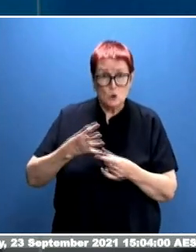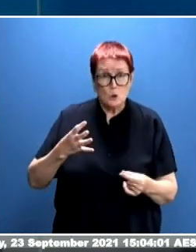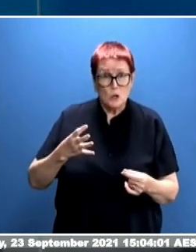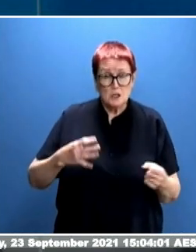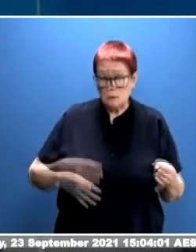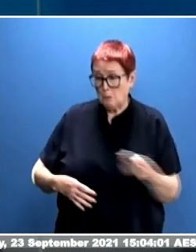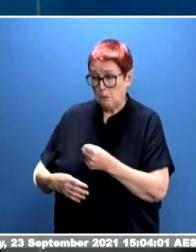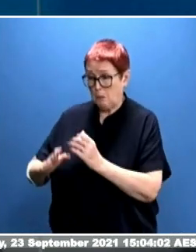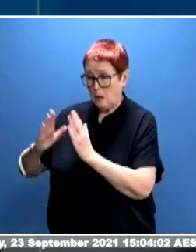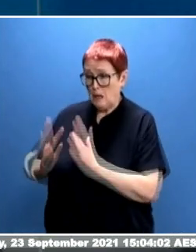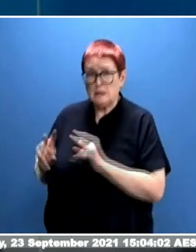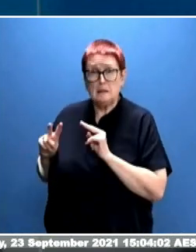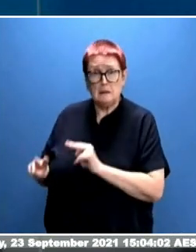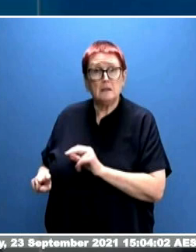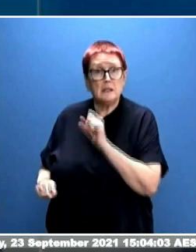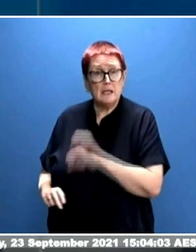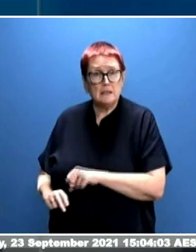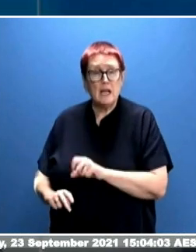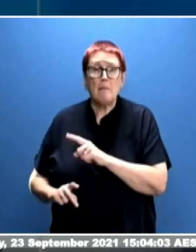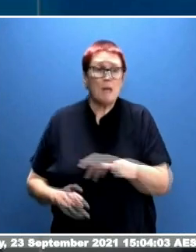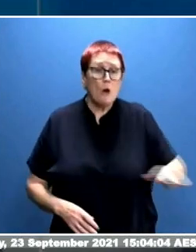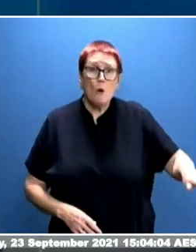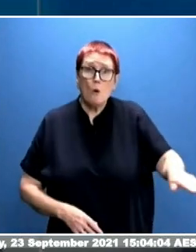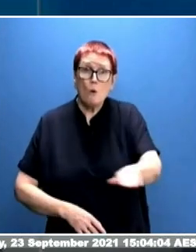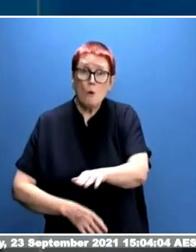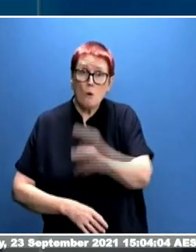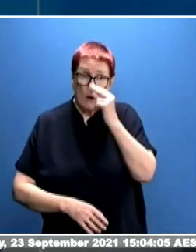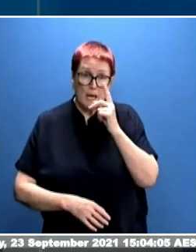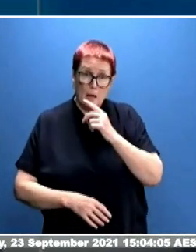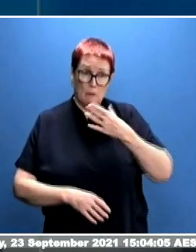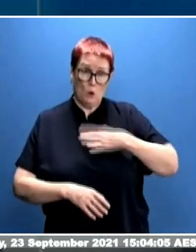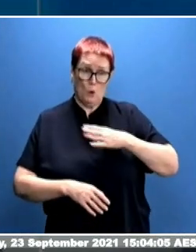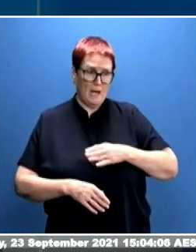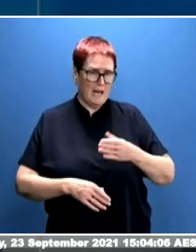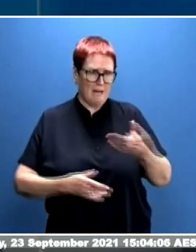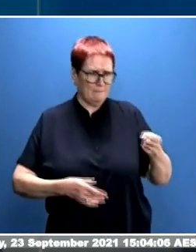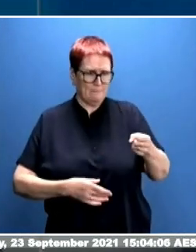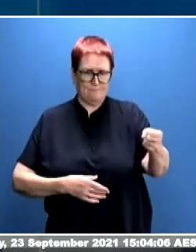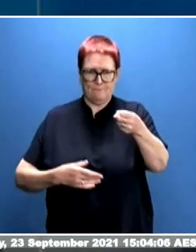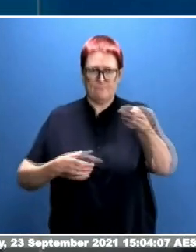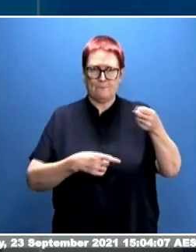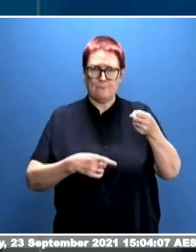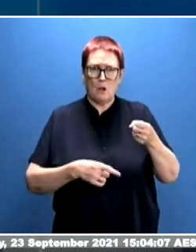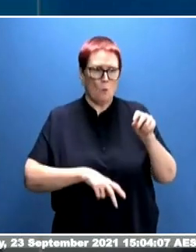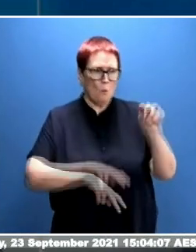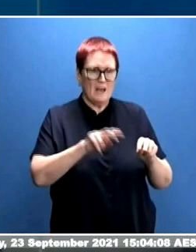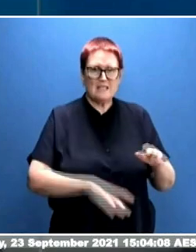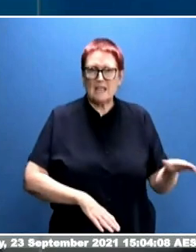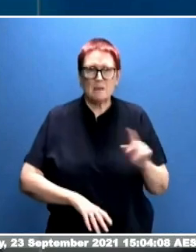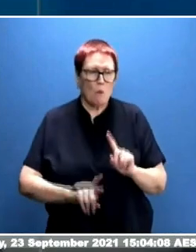But each young person that would need a placement would be assessed as an individual. Yes, I see.